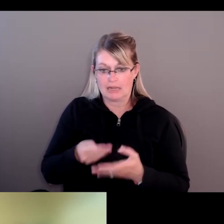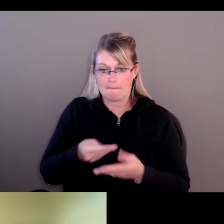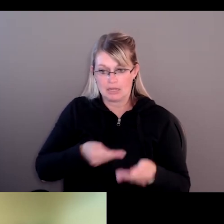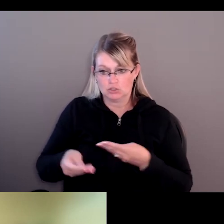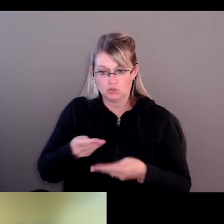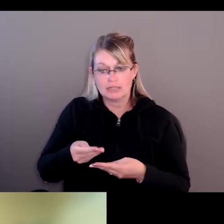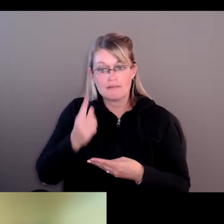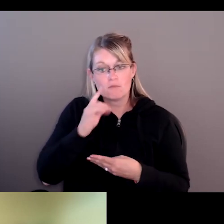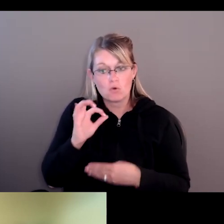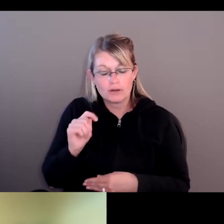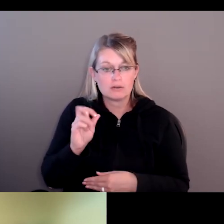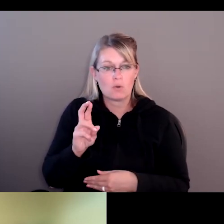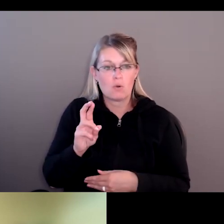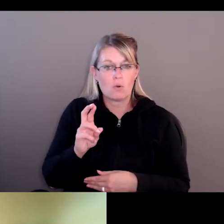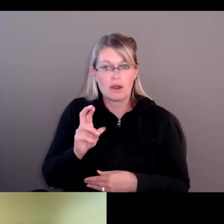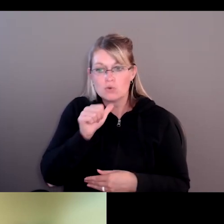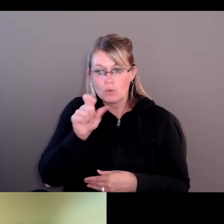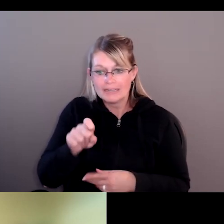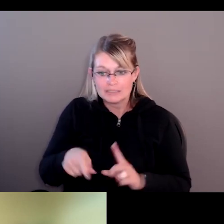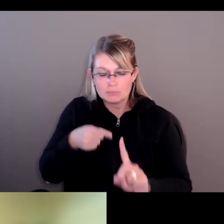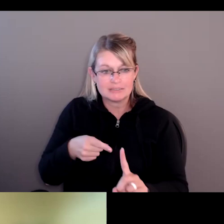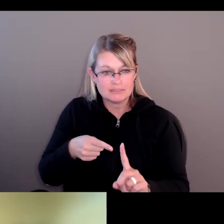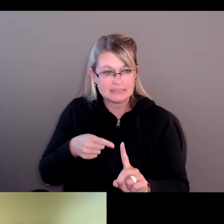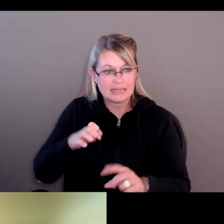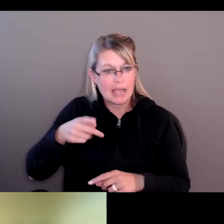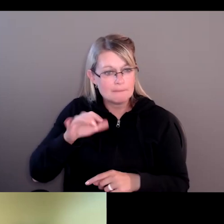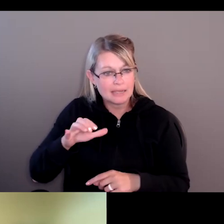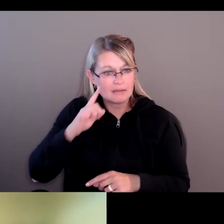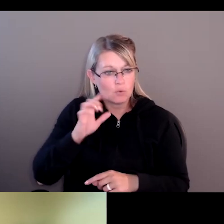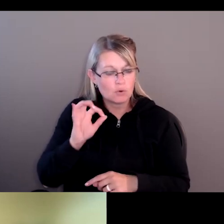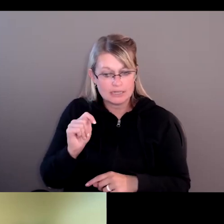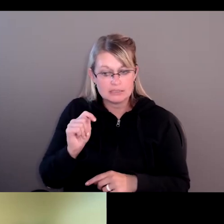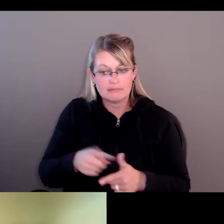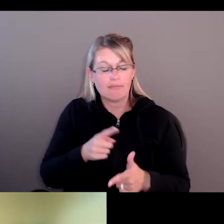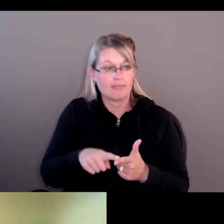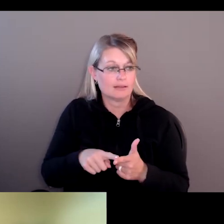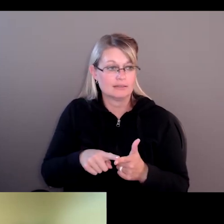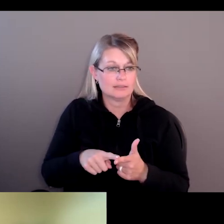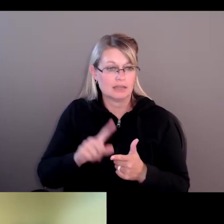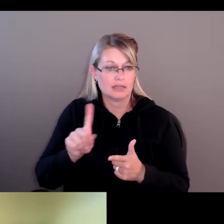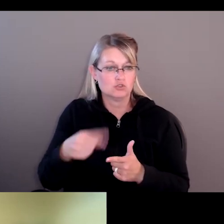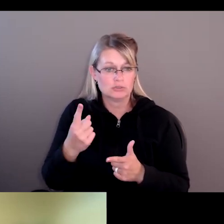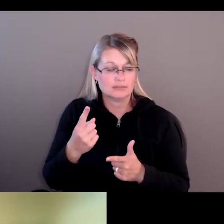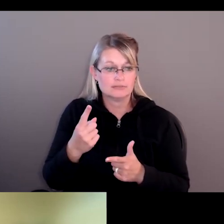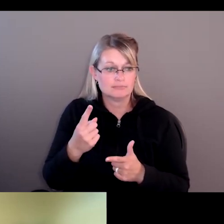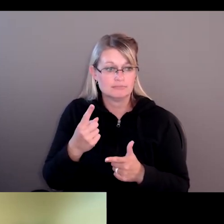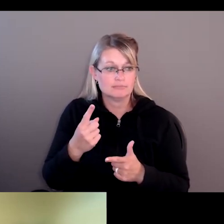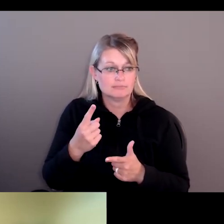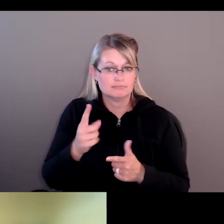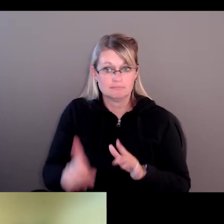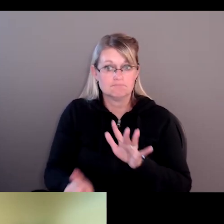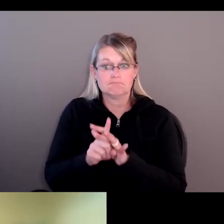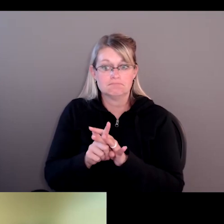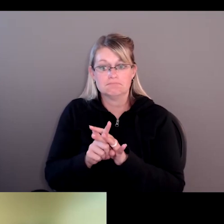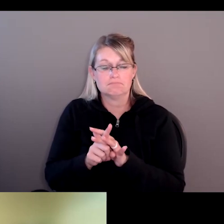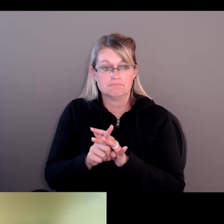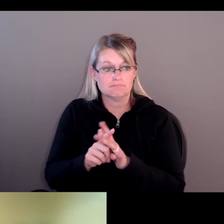for it or without needing a specific epic for edits, then it just comes in and it just works.